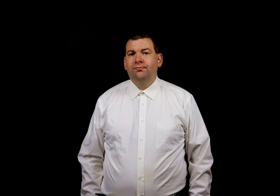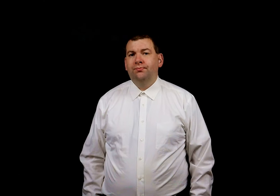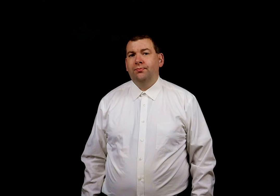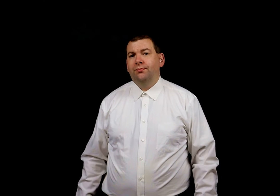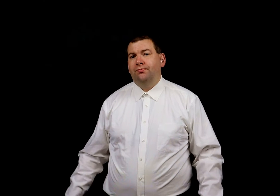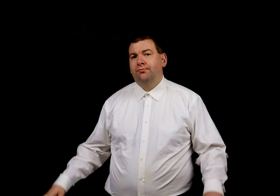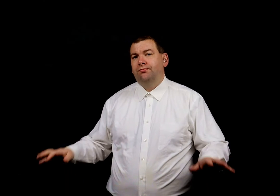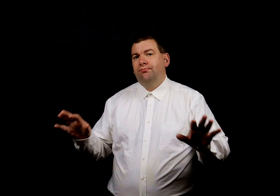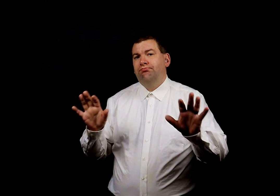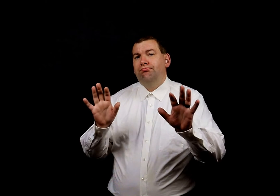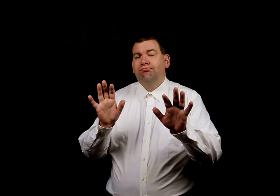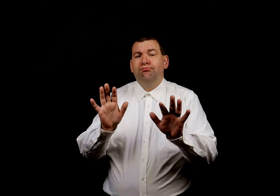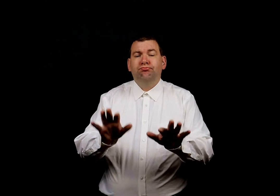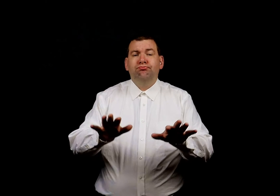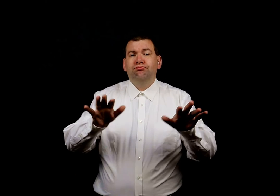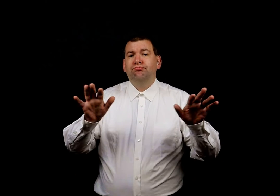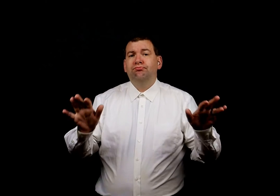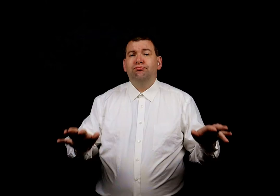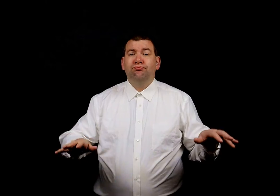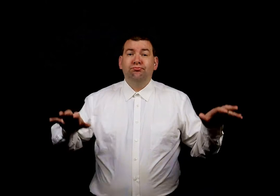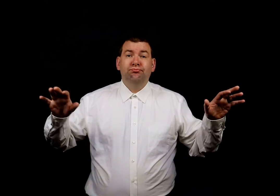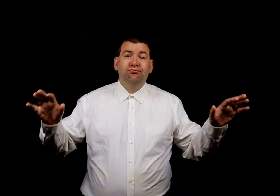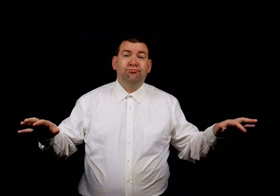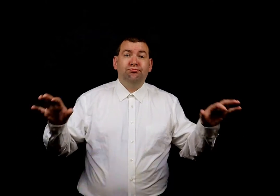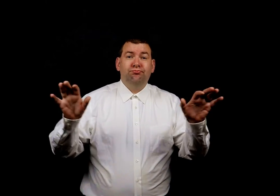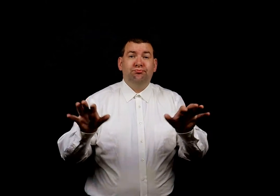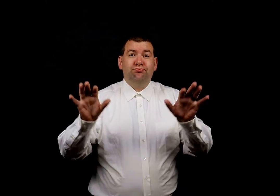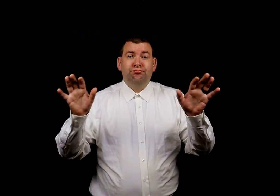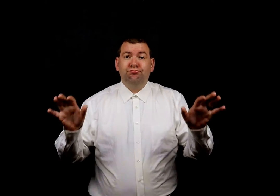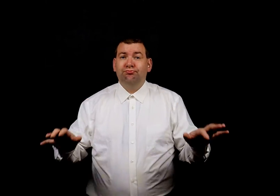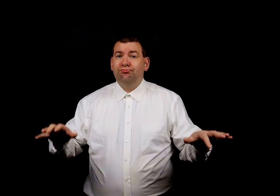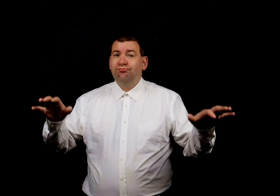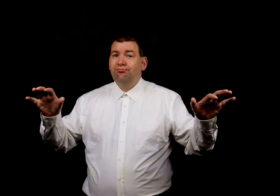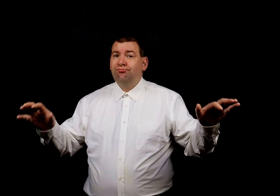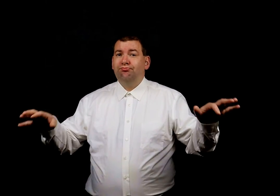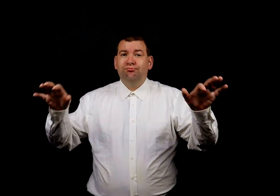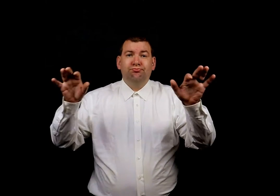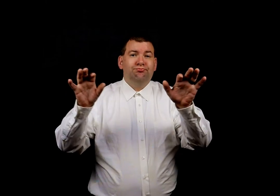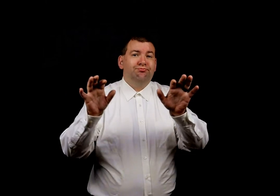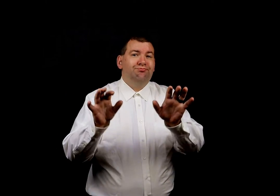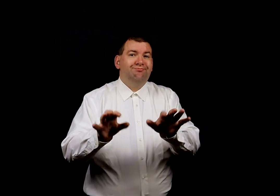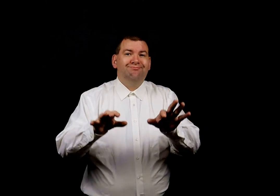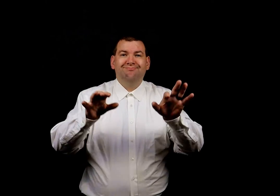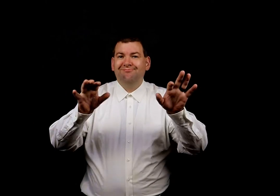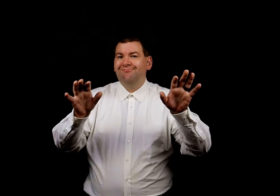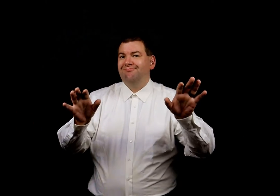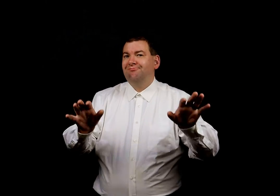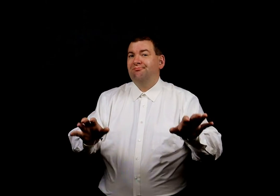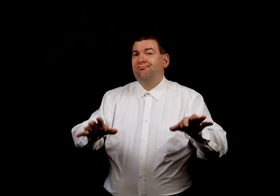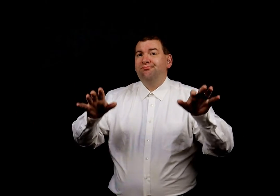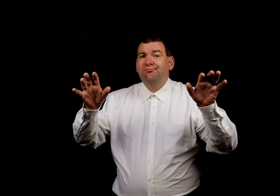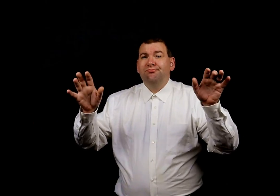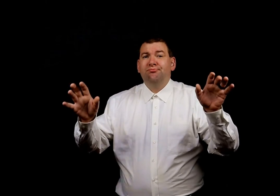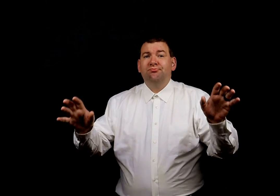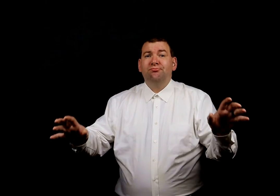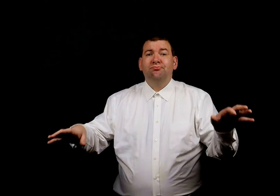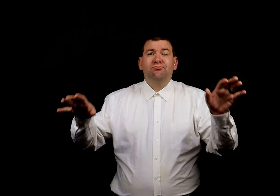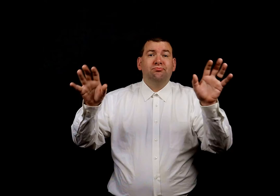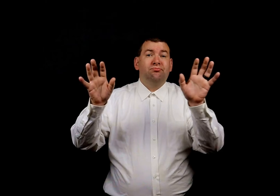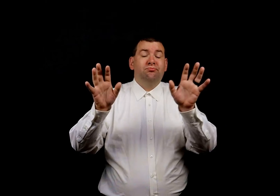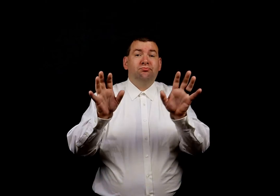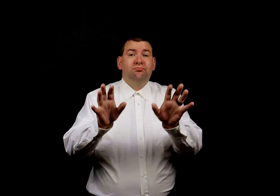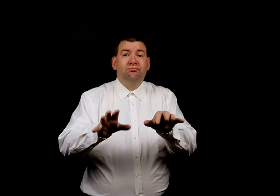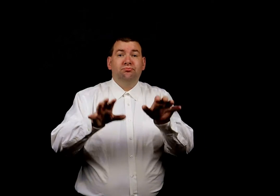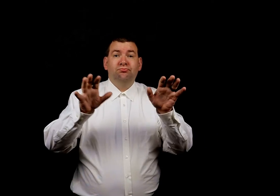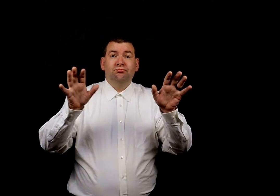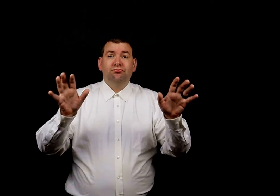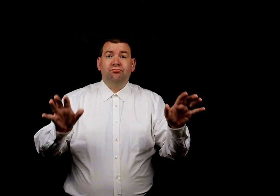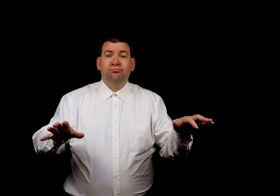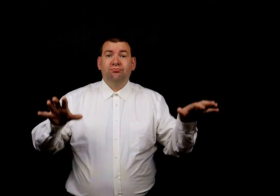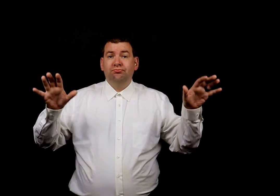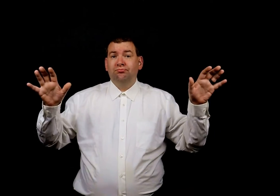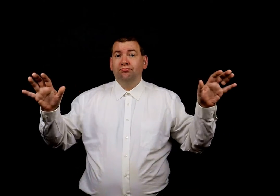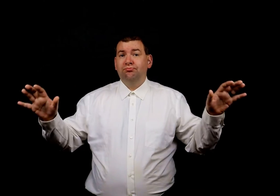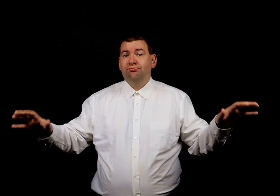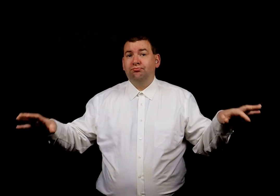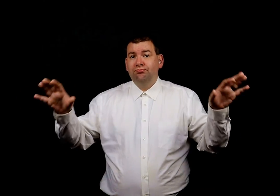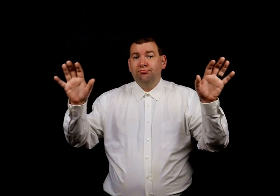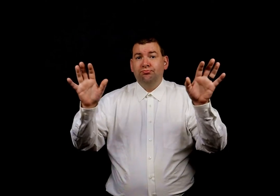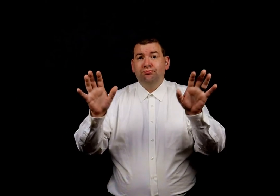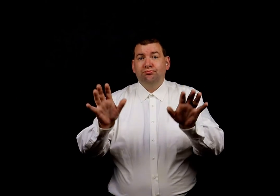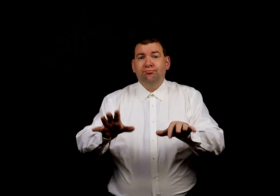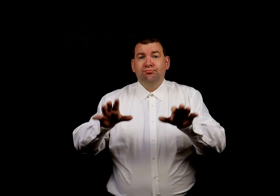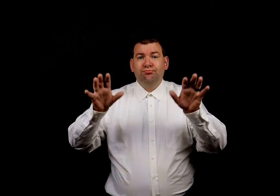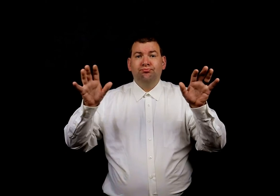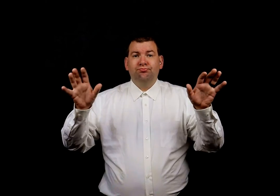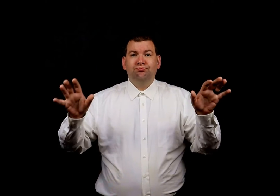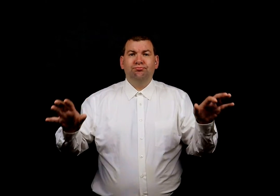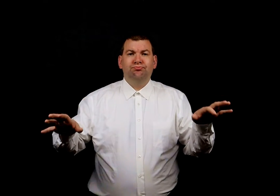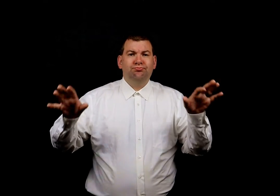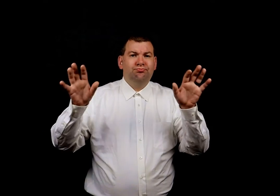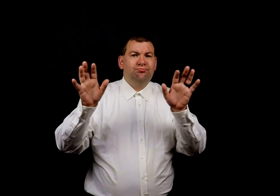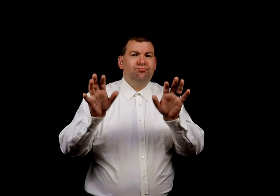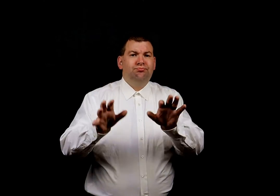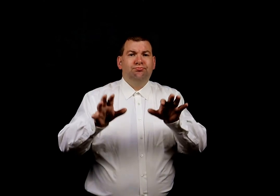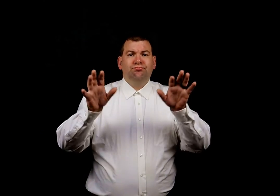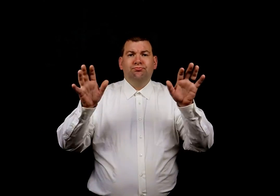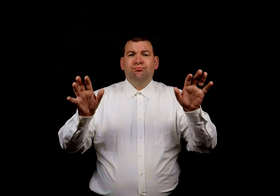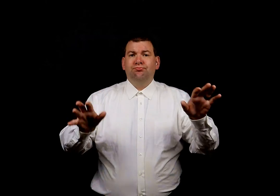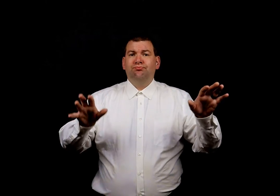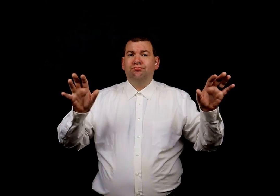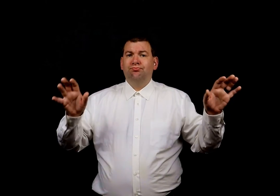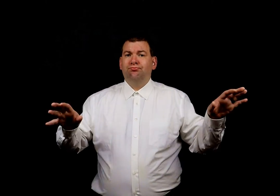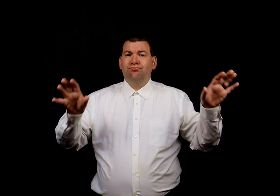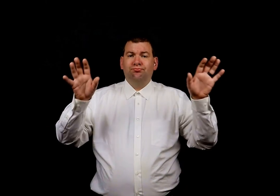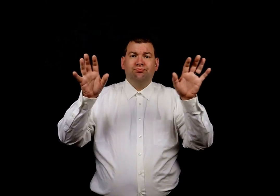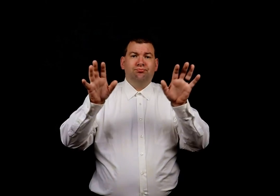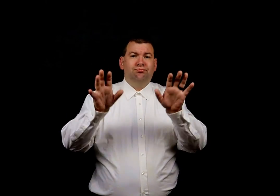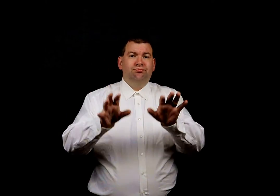* Music Playing *